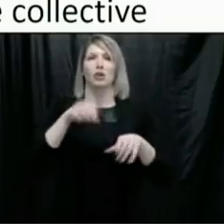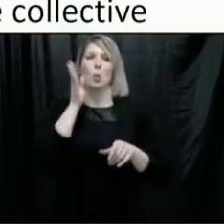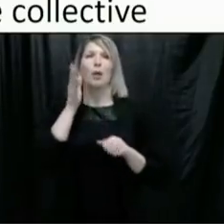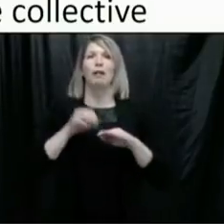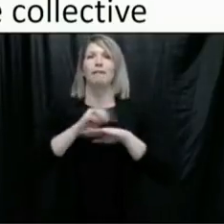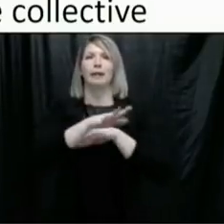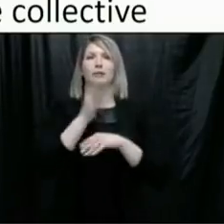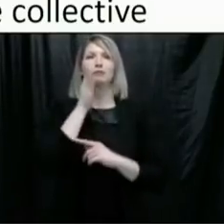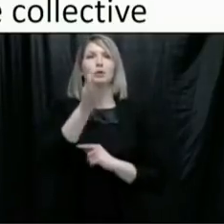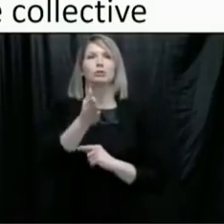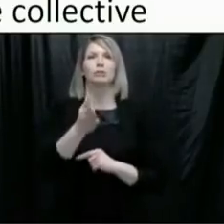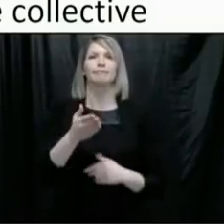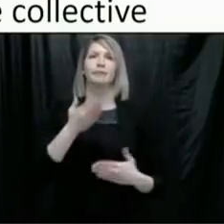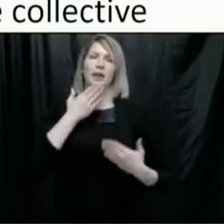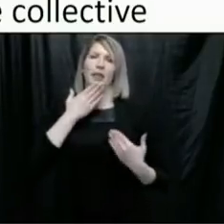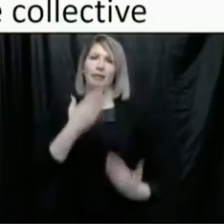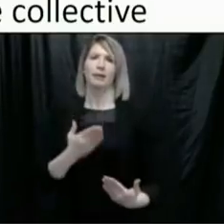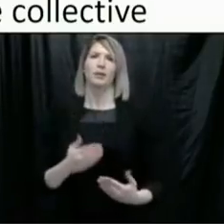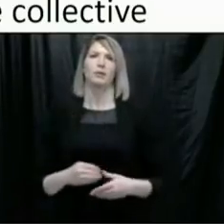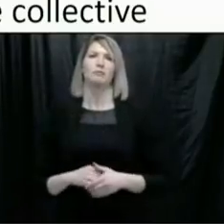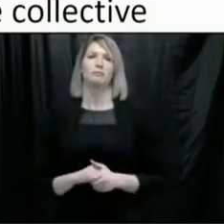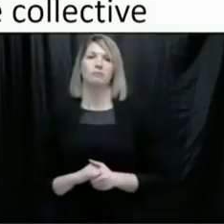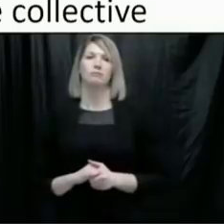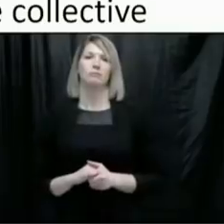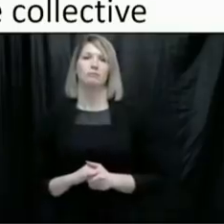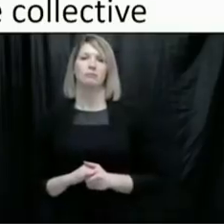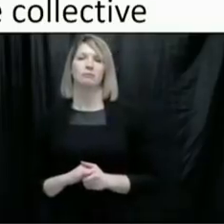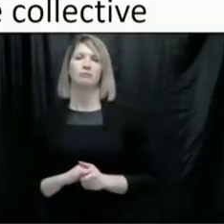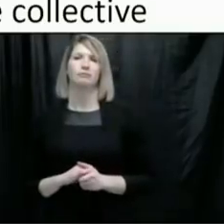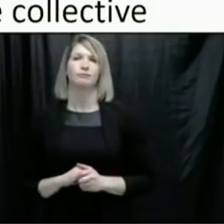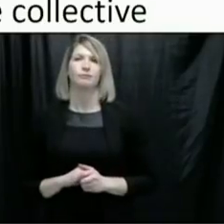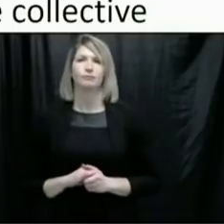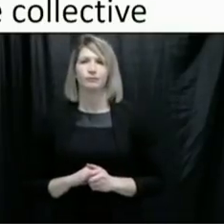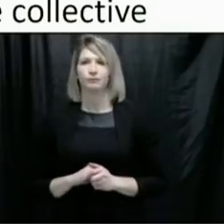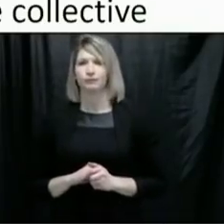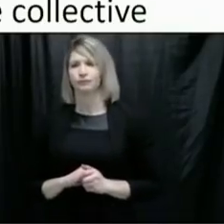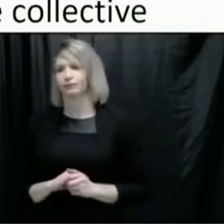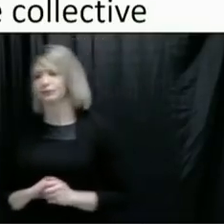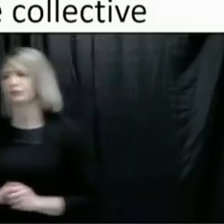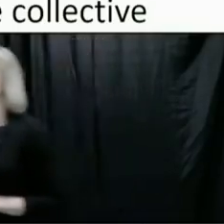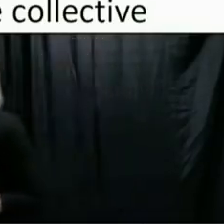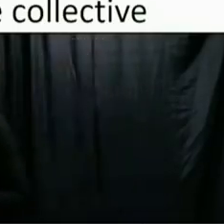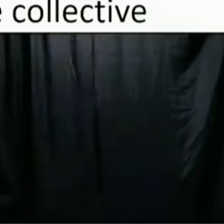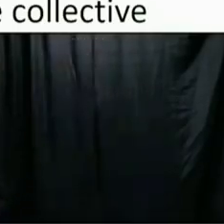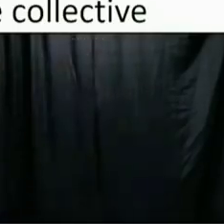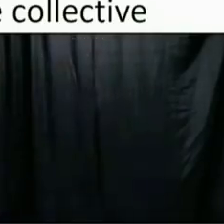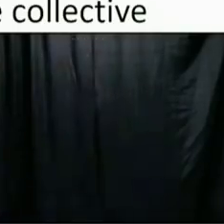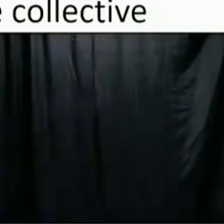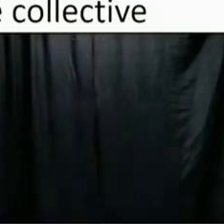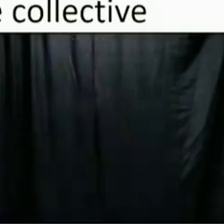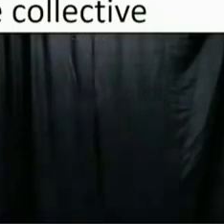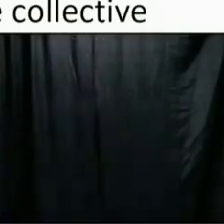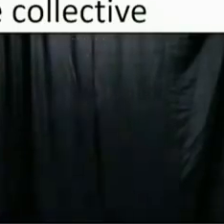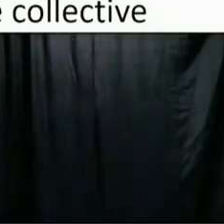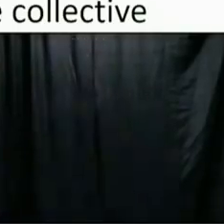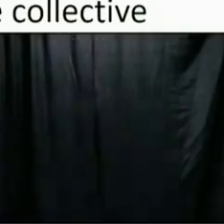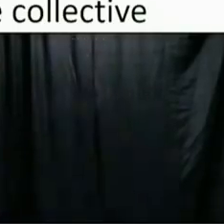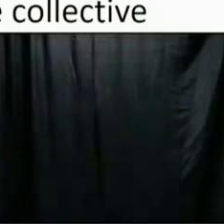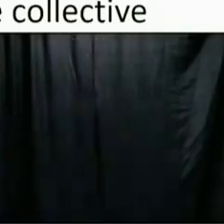COLLECTIVE FACT OF OUR INDIVIDUAL ACTION TO STOP ITS SPREAD. THANK YOU.